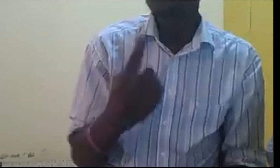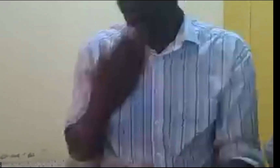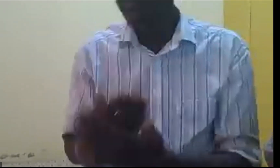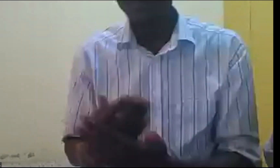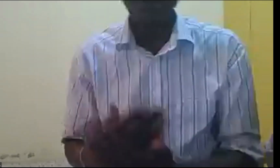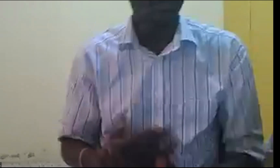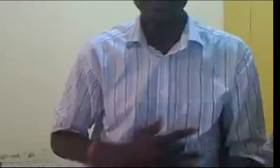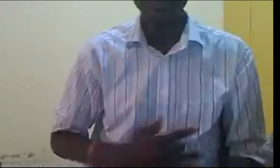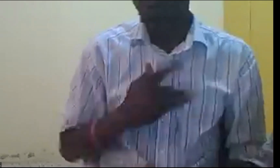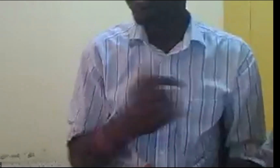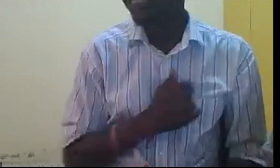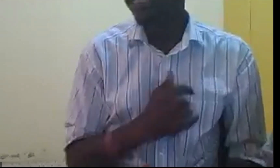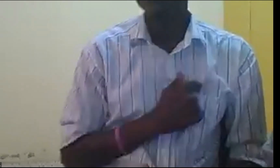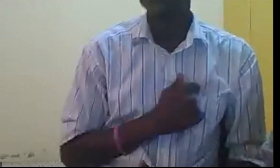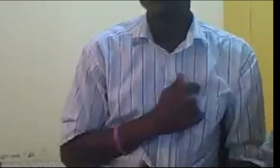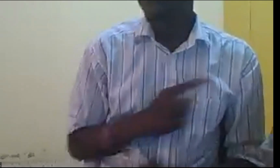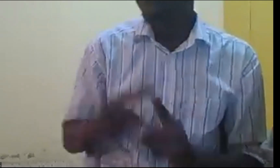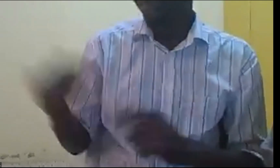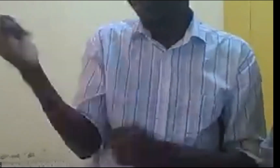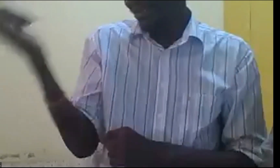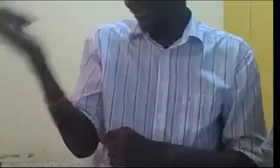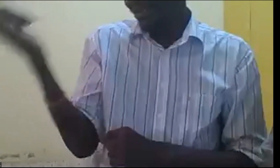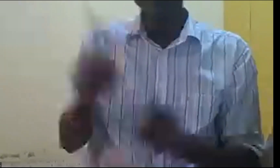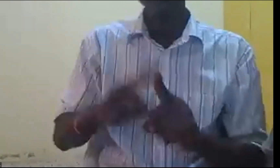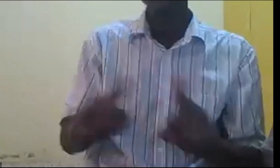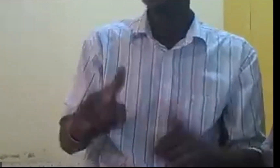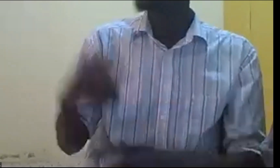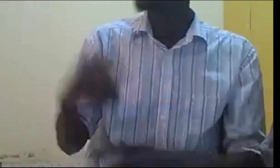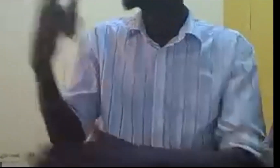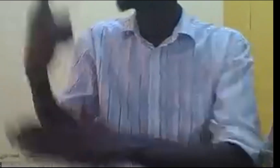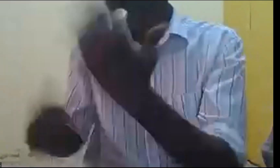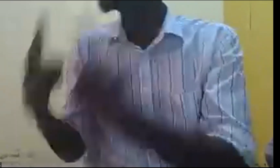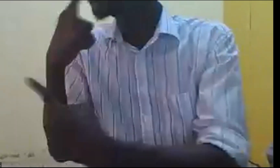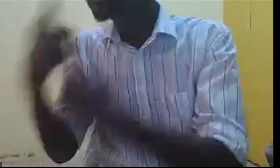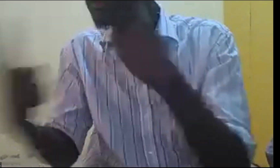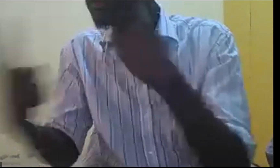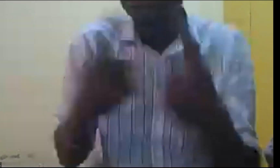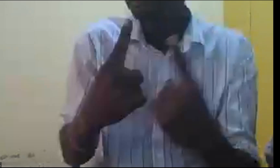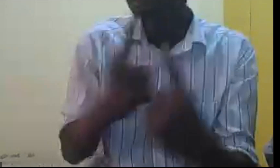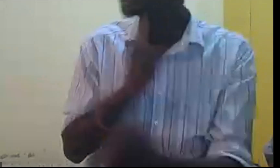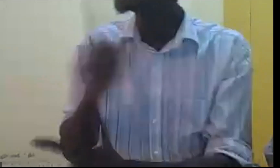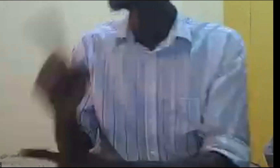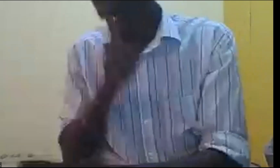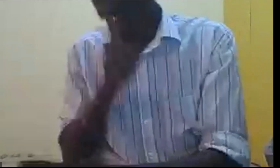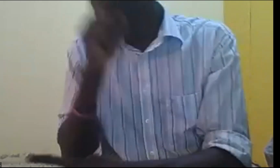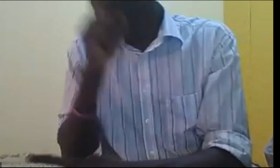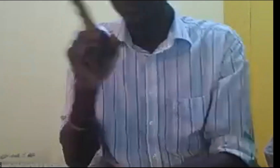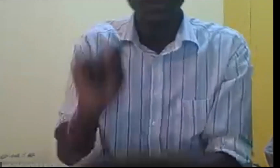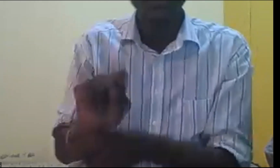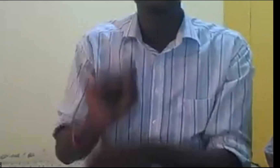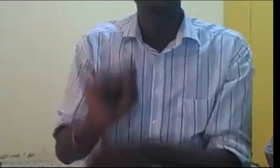So let's start with that, they can actually, because you've been having your hand up for quite some time and come back to the global.